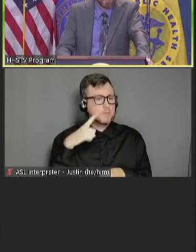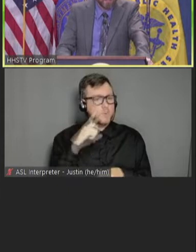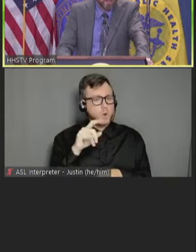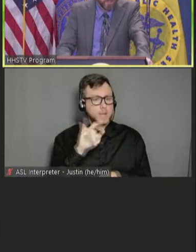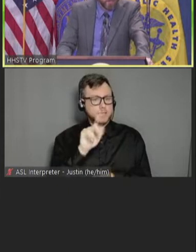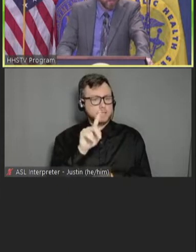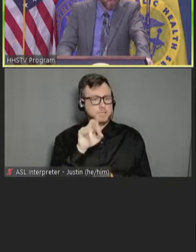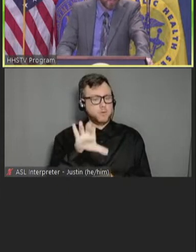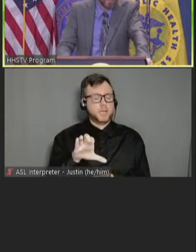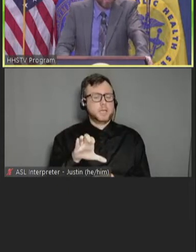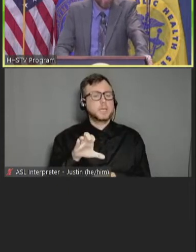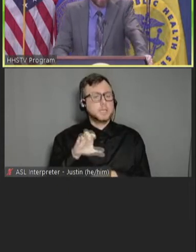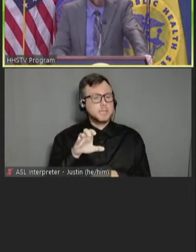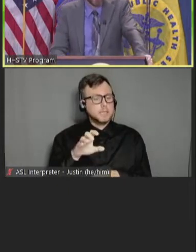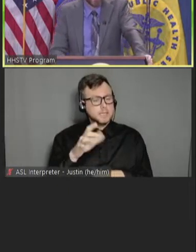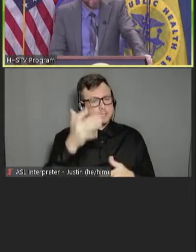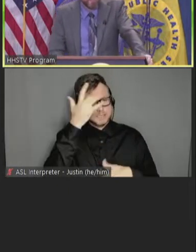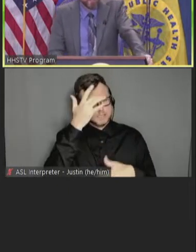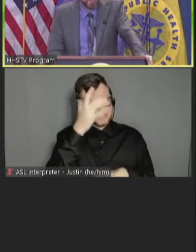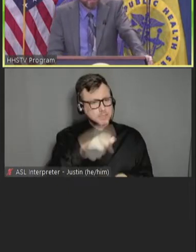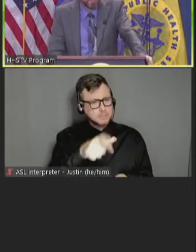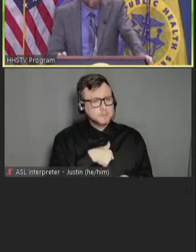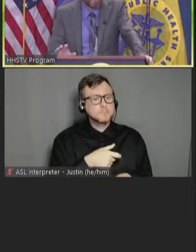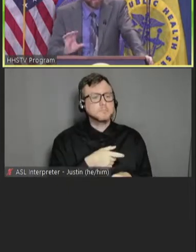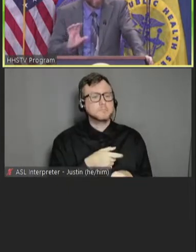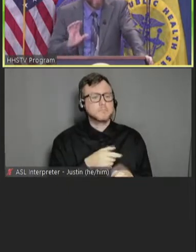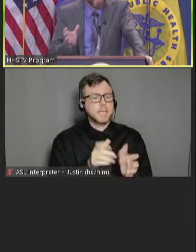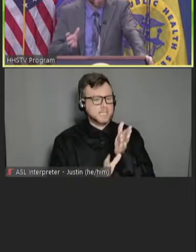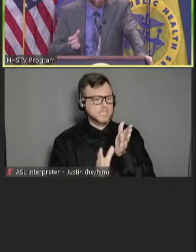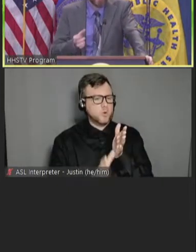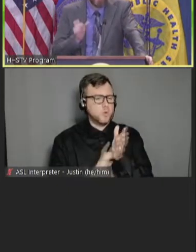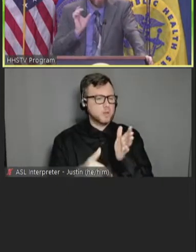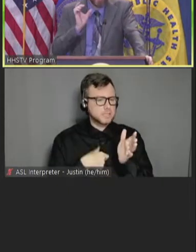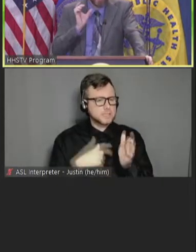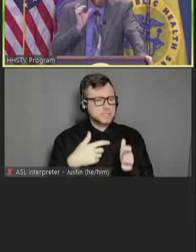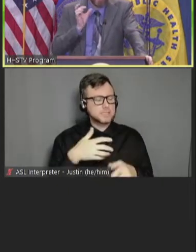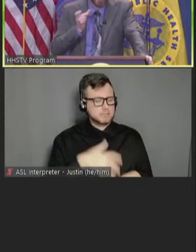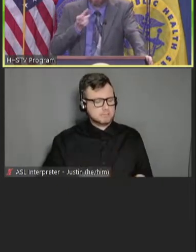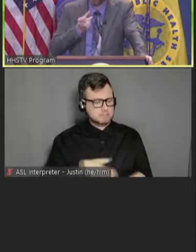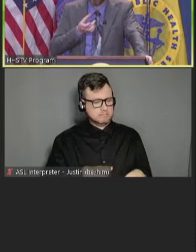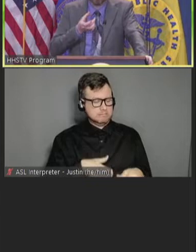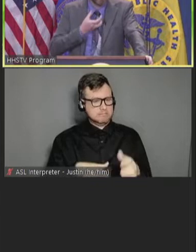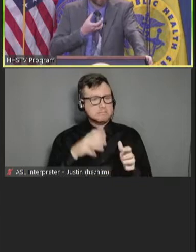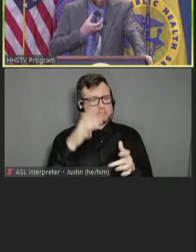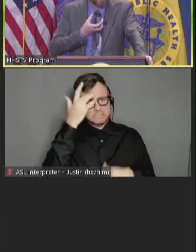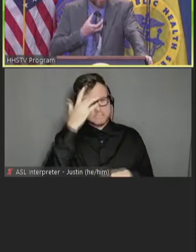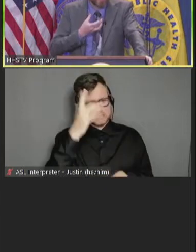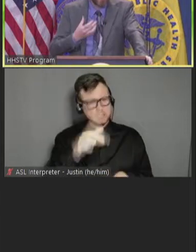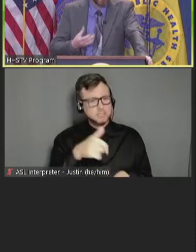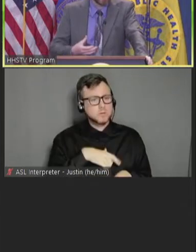We're also supporting the development of a TLR agonist in sublingual biofilms that